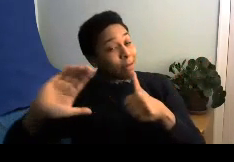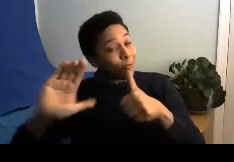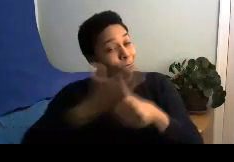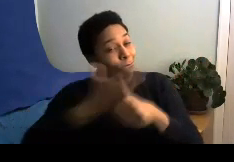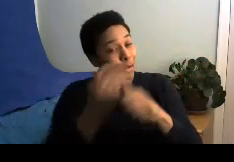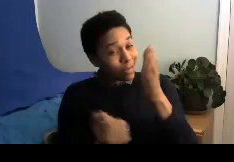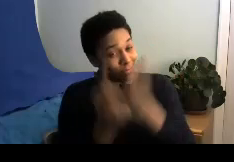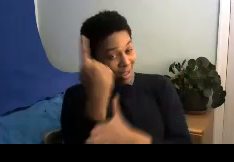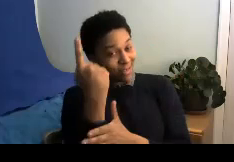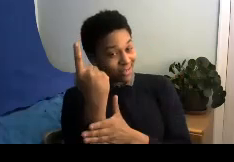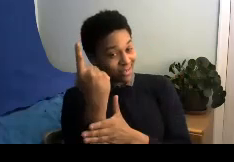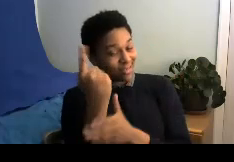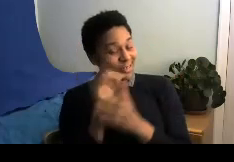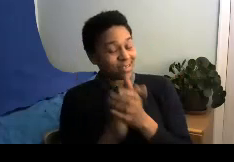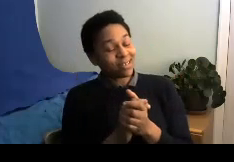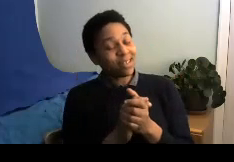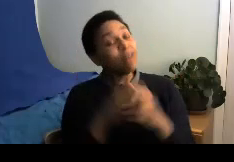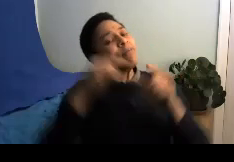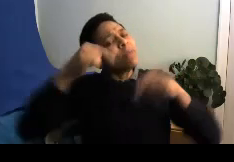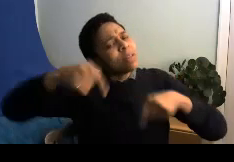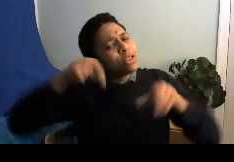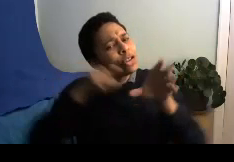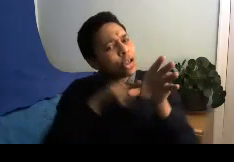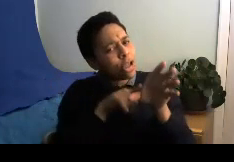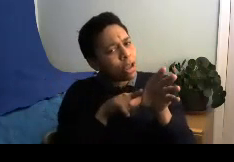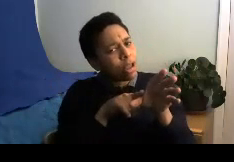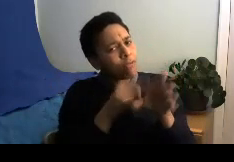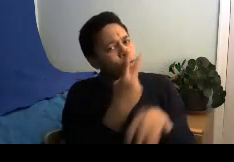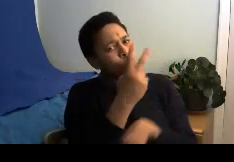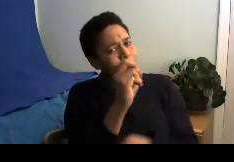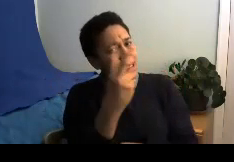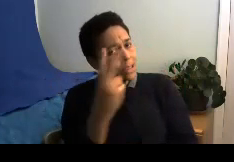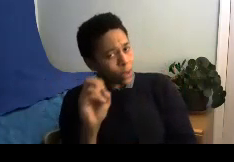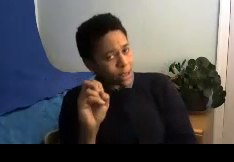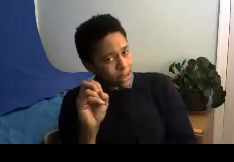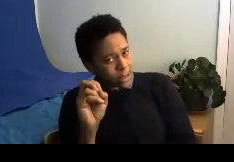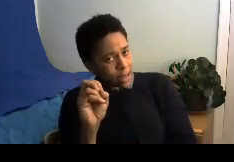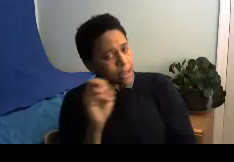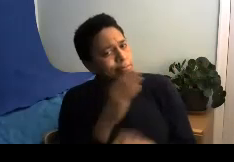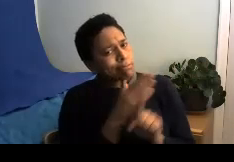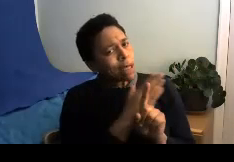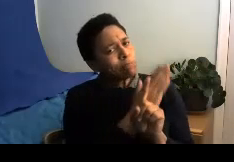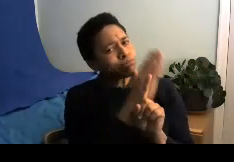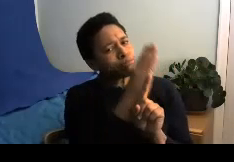first event for this academic year for 2020/2021. And I